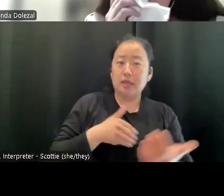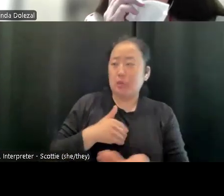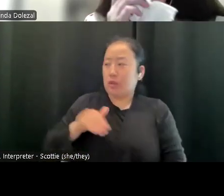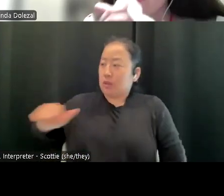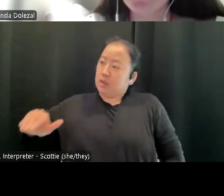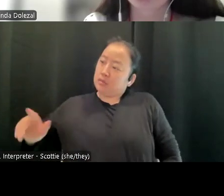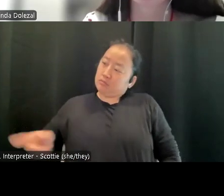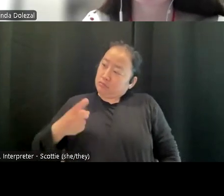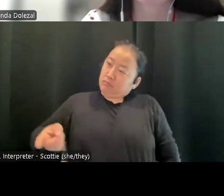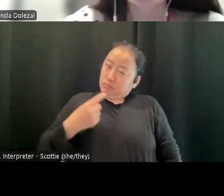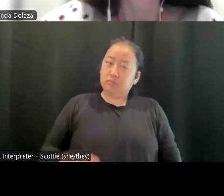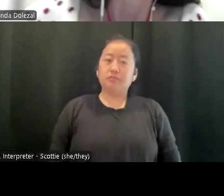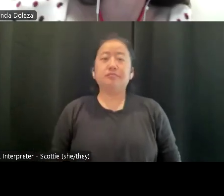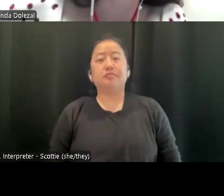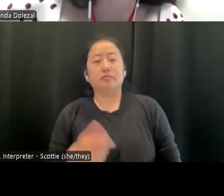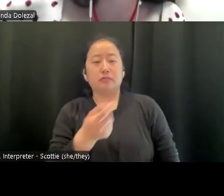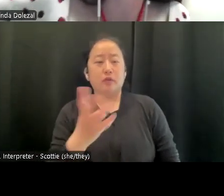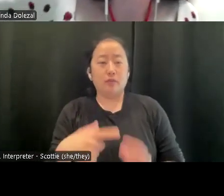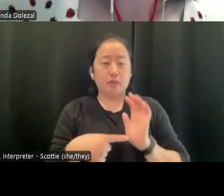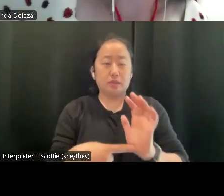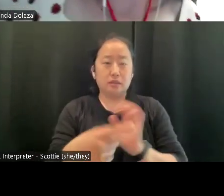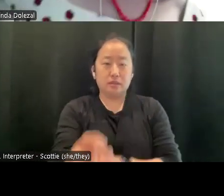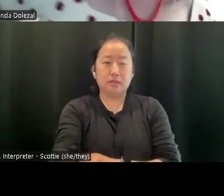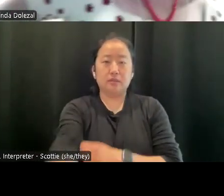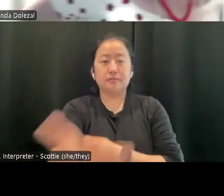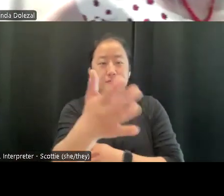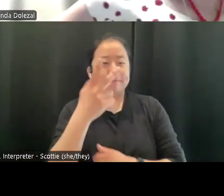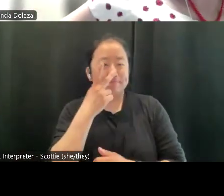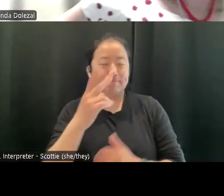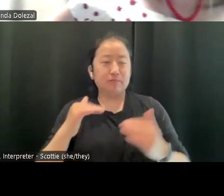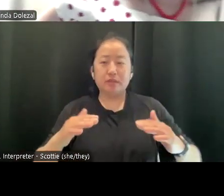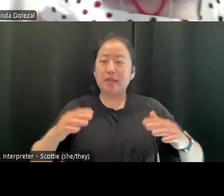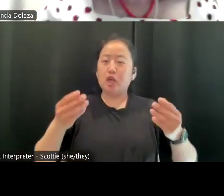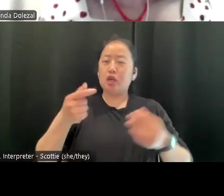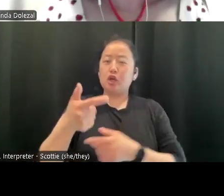So a couple of examples. Example of the raised garden bed.